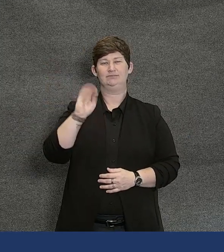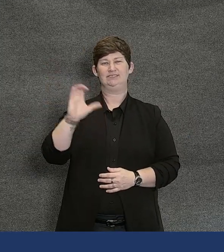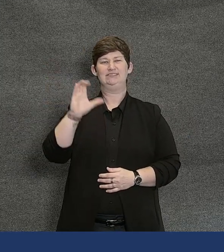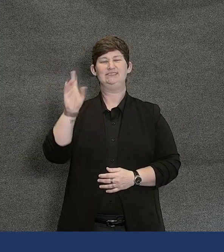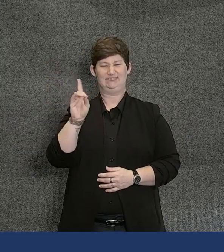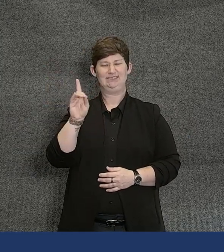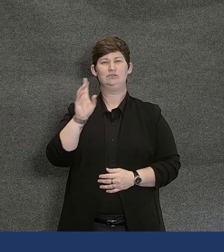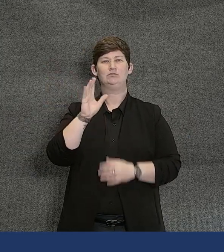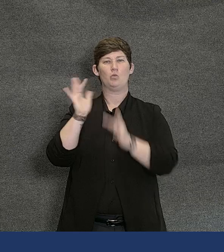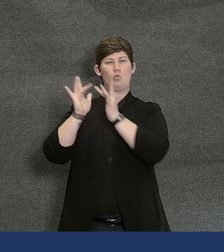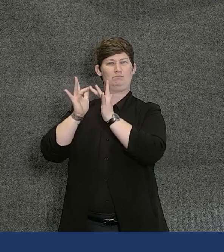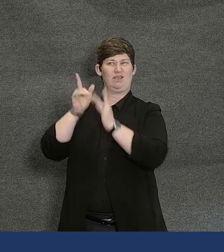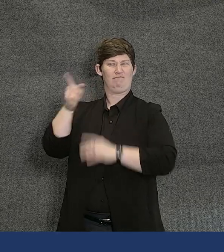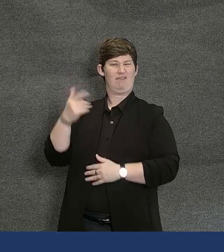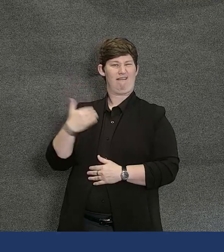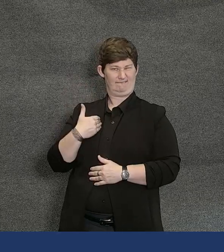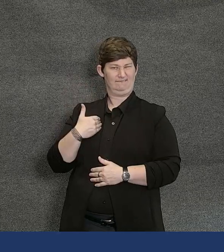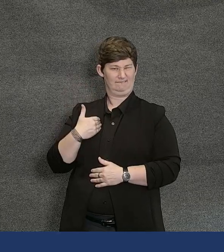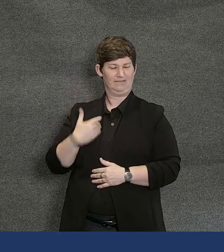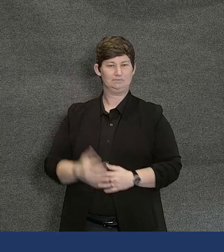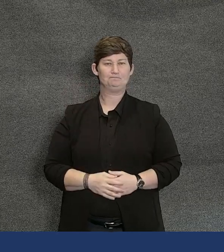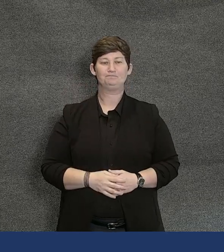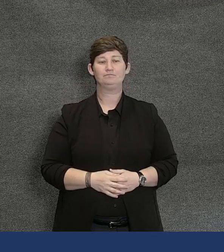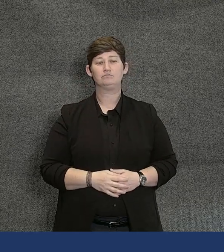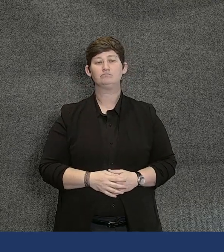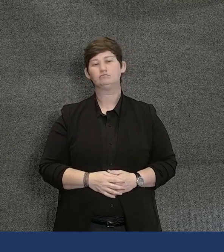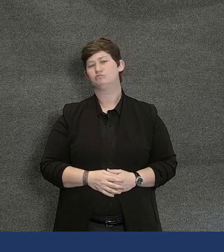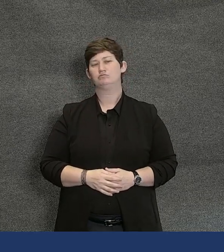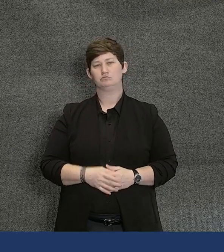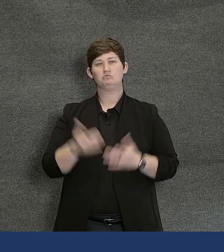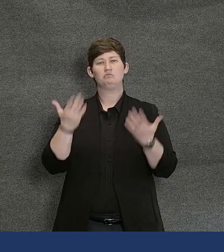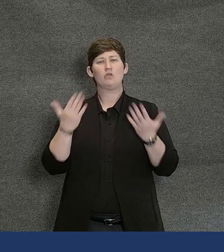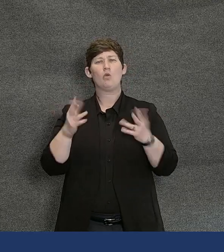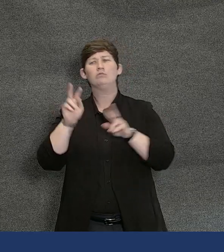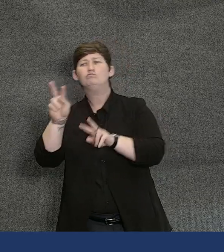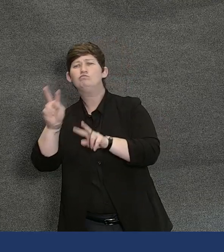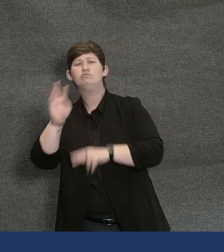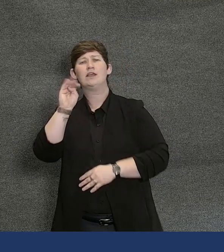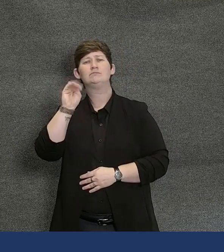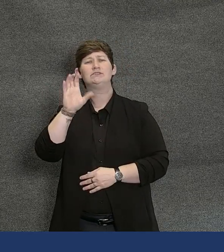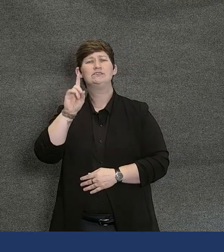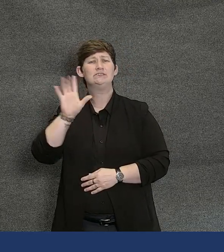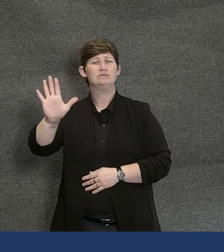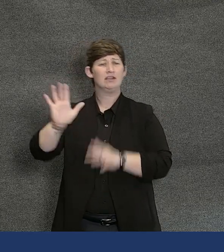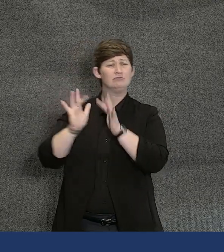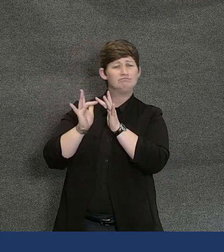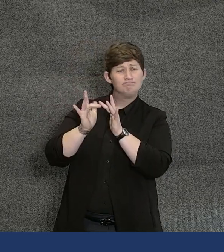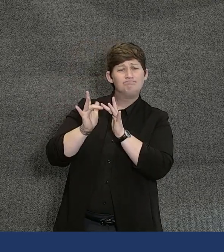Please stay tuned to the MCD's website and social media and subscribe to our monthly newsletter